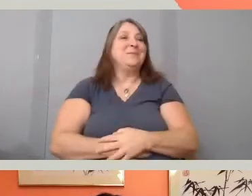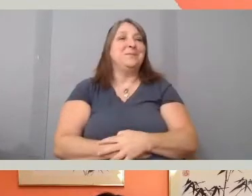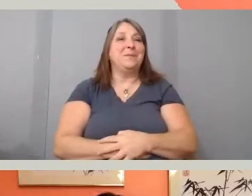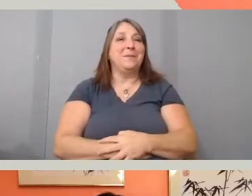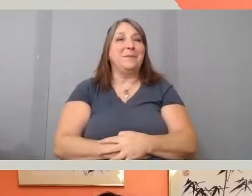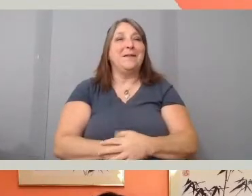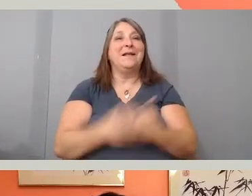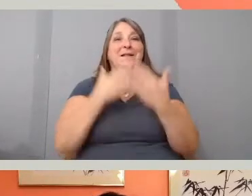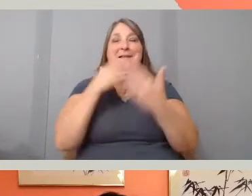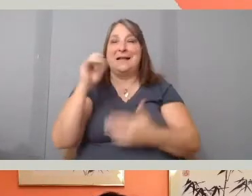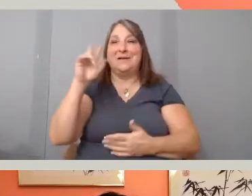Thank you, Steven. Luna?